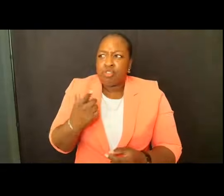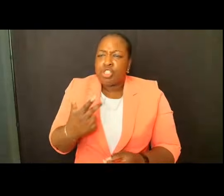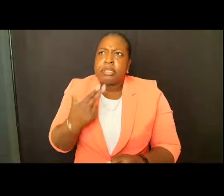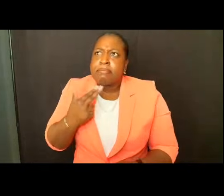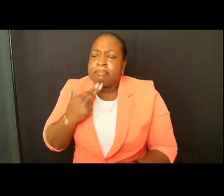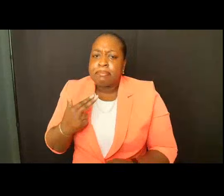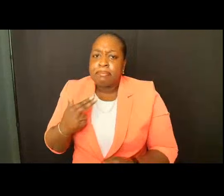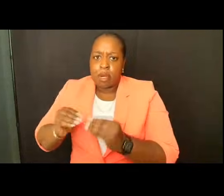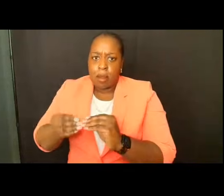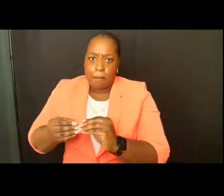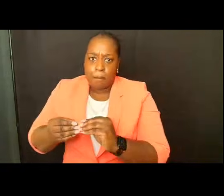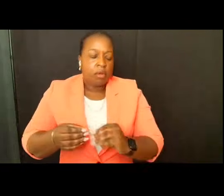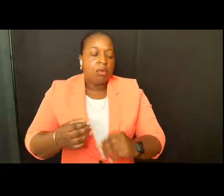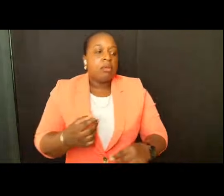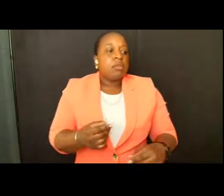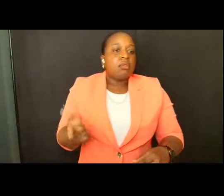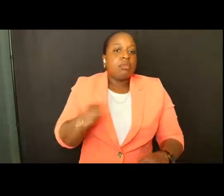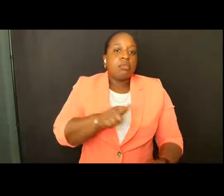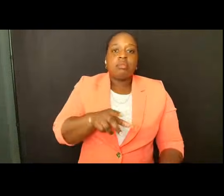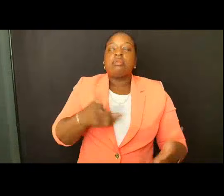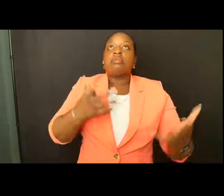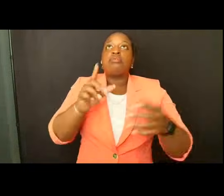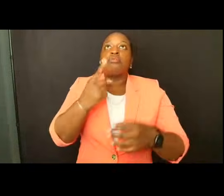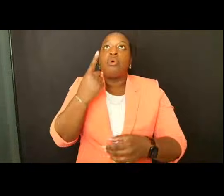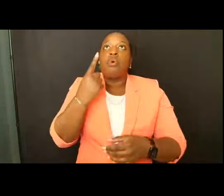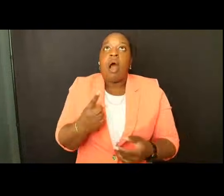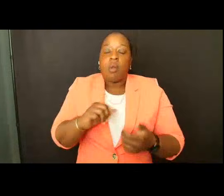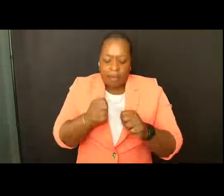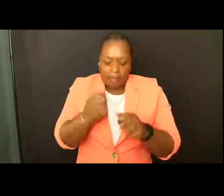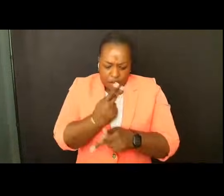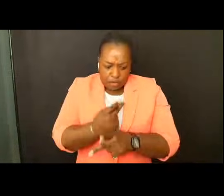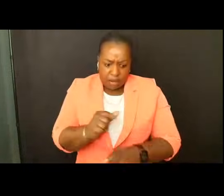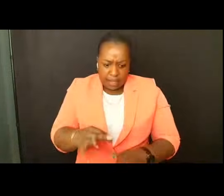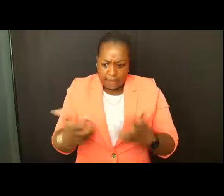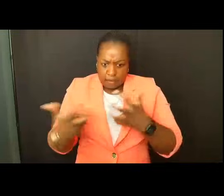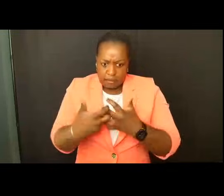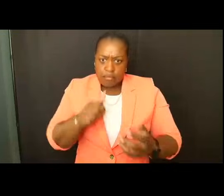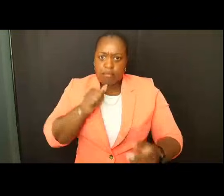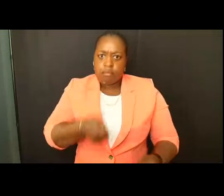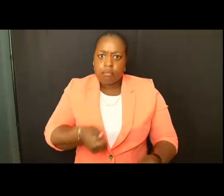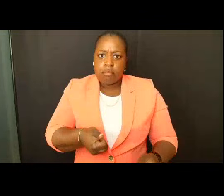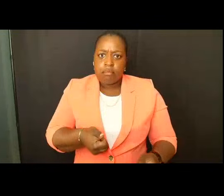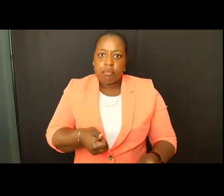how do I determine if I'm eligible is, how do I go to a place that can answer the question for